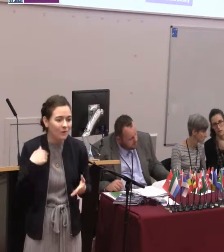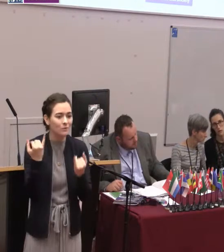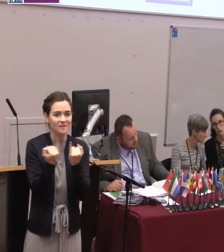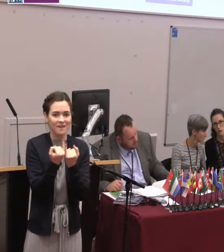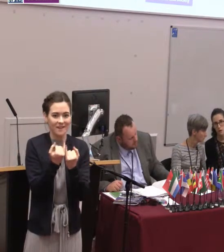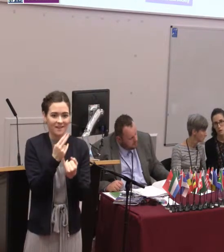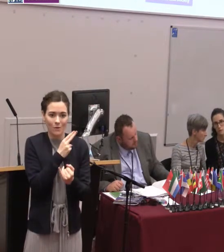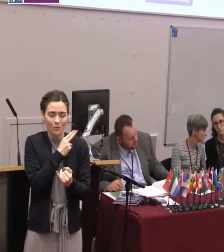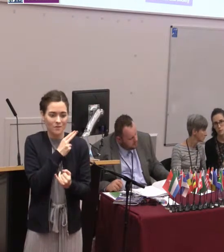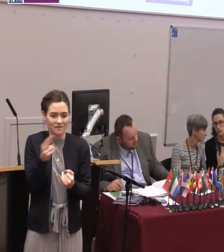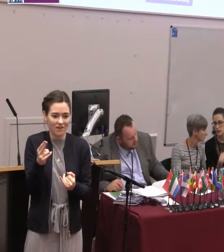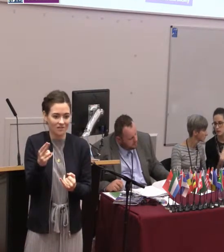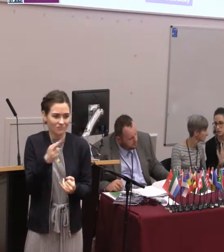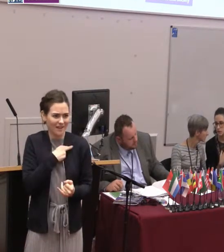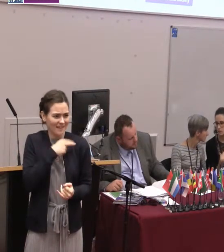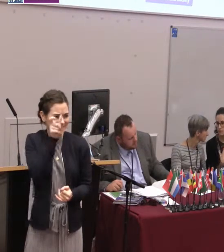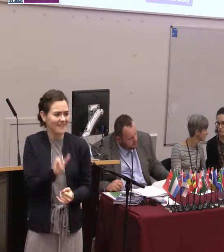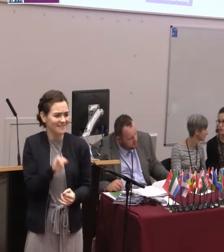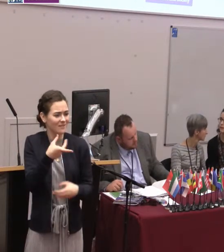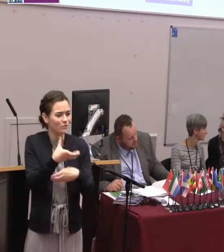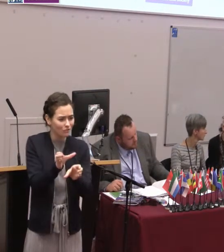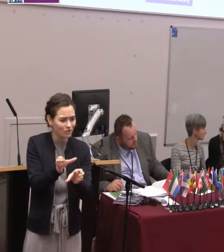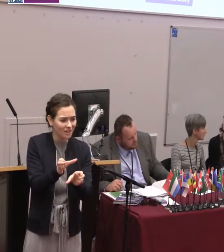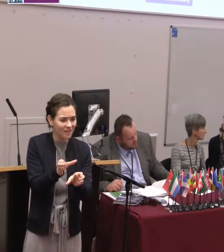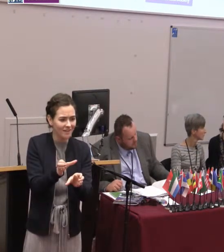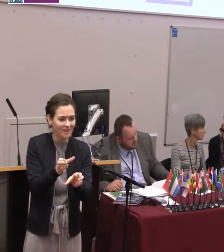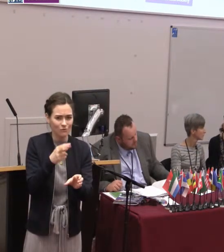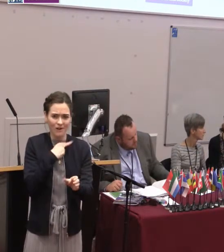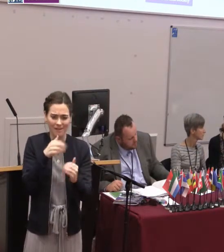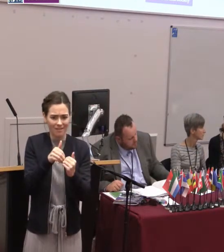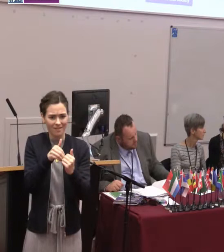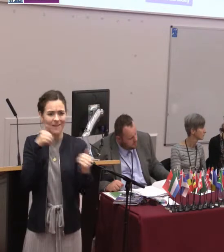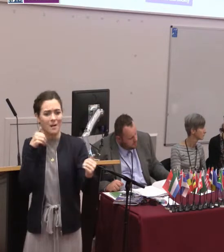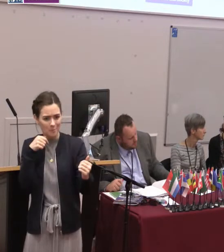It was like I was not even a citizen, there was a massive gap between me and everyone